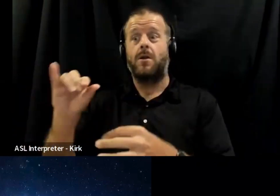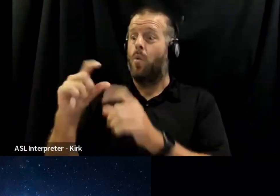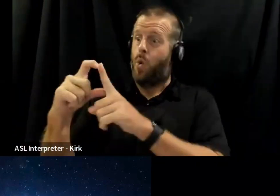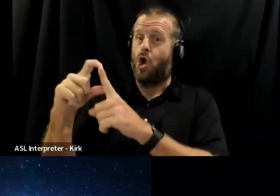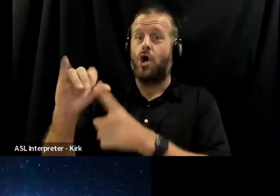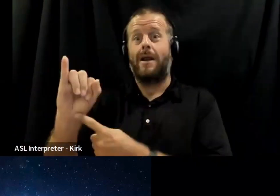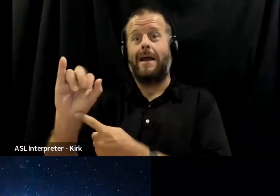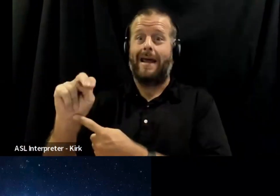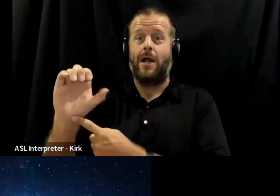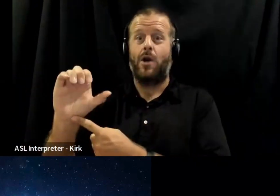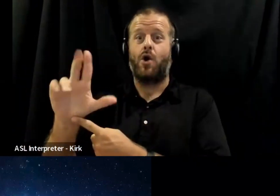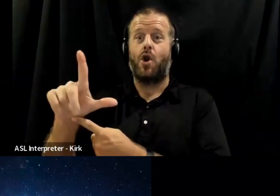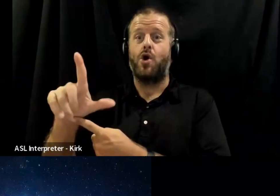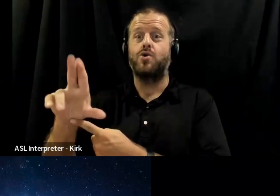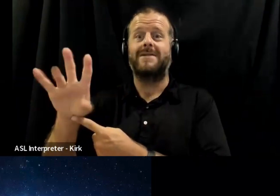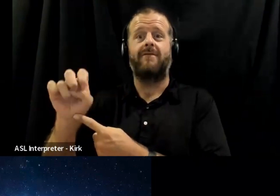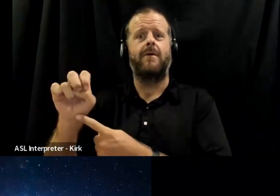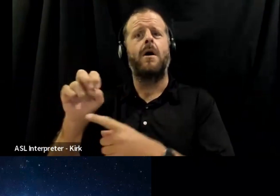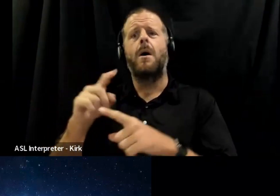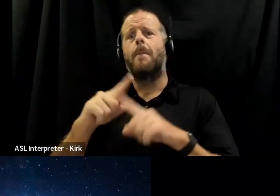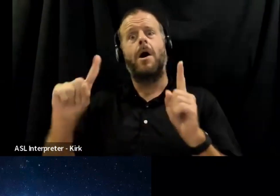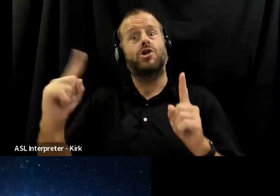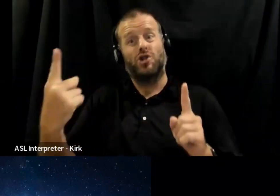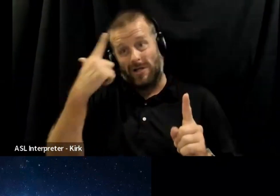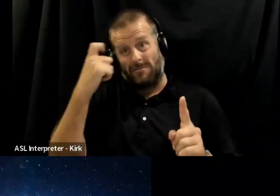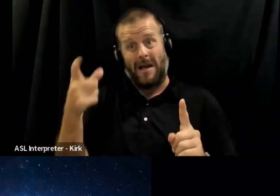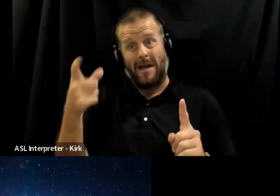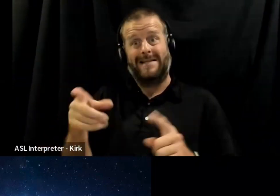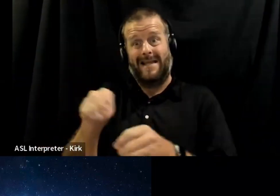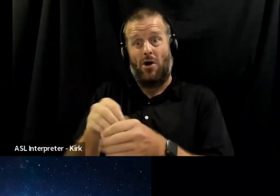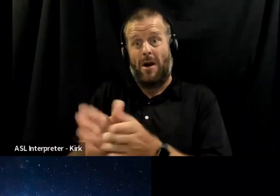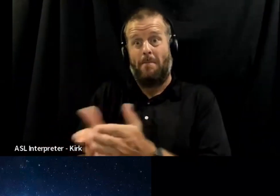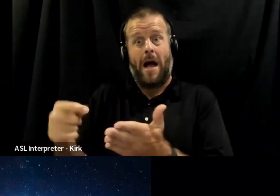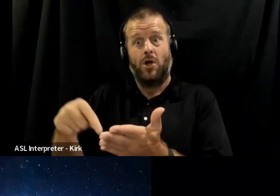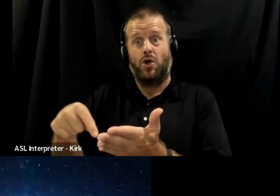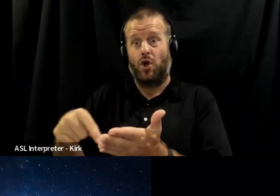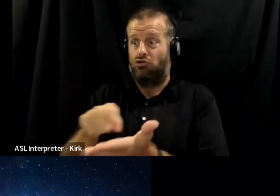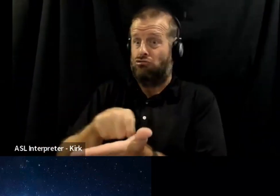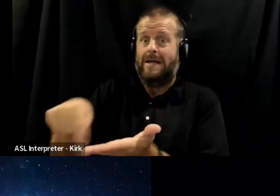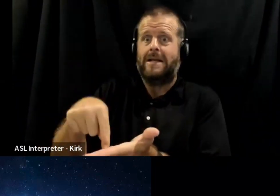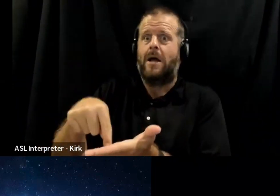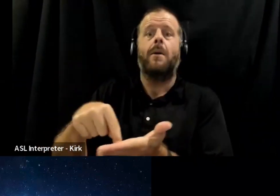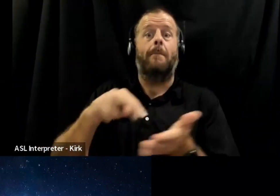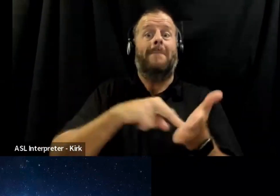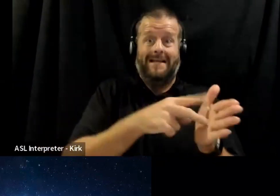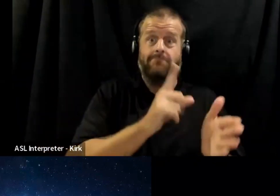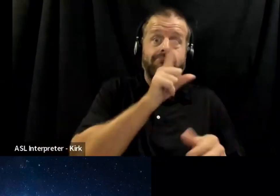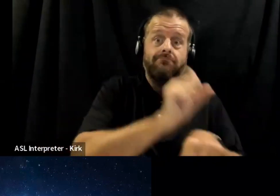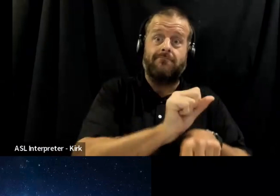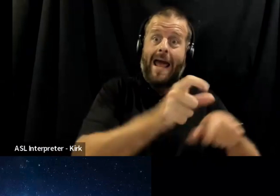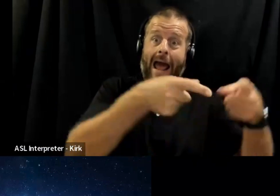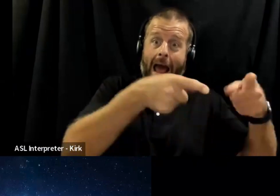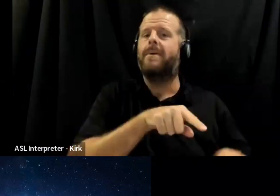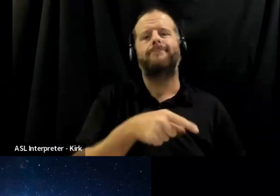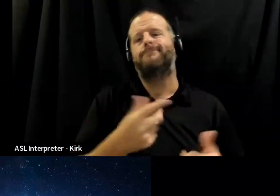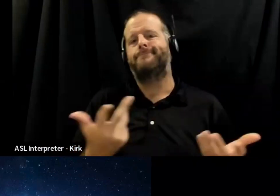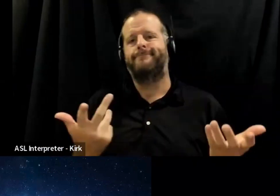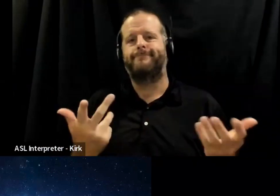just because it's in a binder somewhere doesn't mean it actually happens. And what I've found in the research that I've